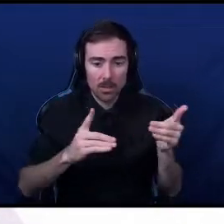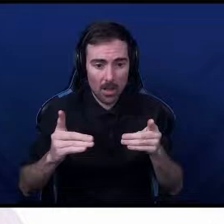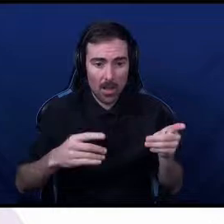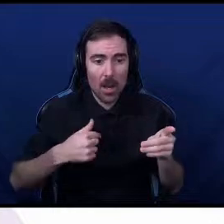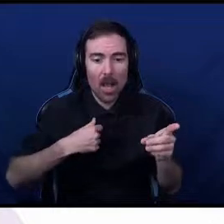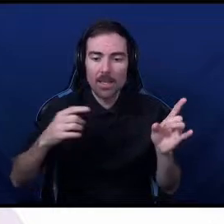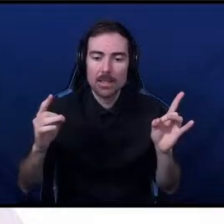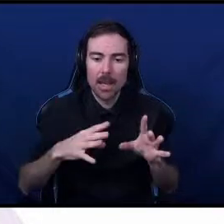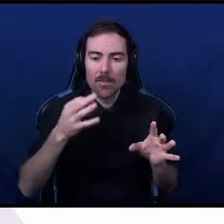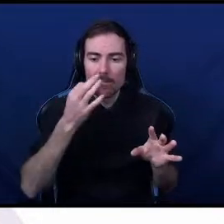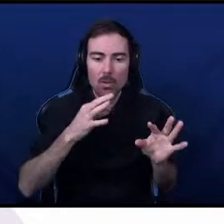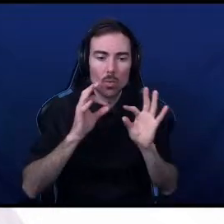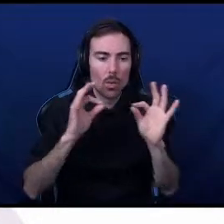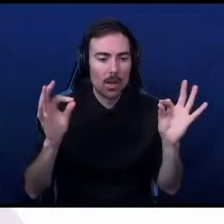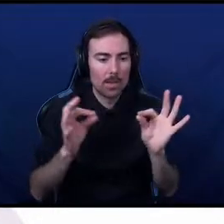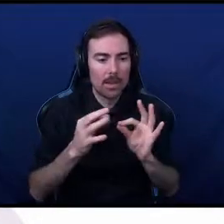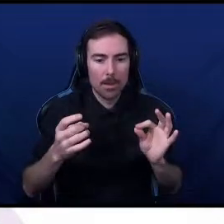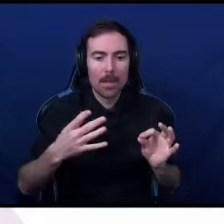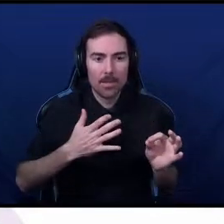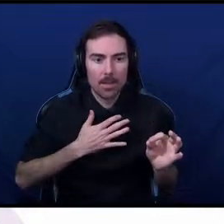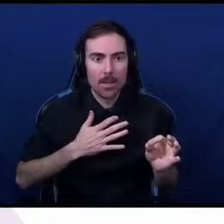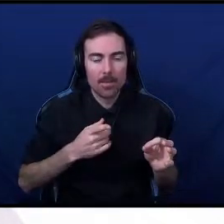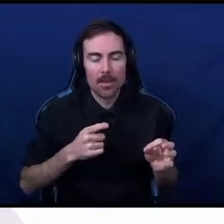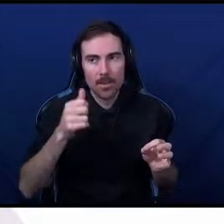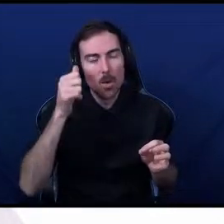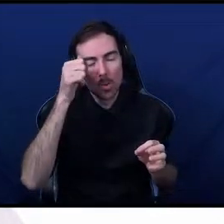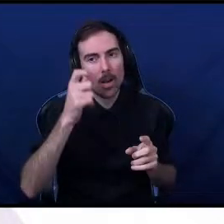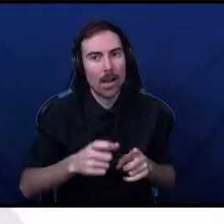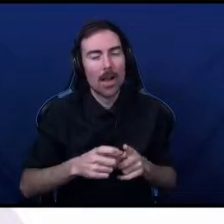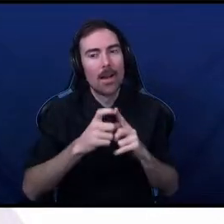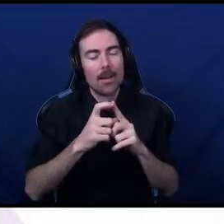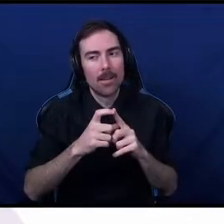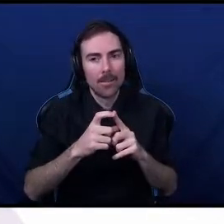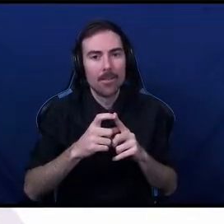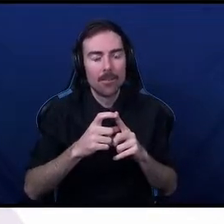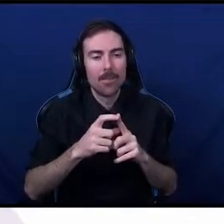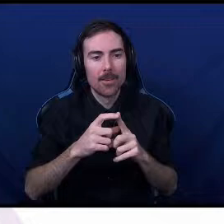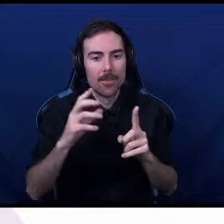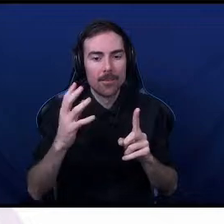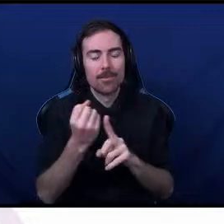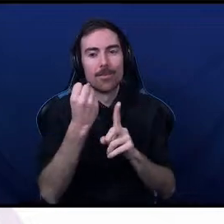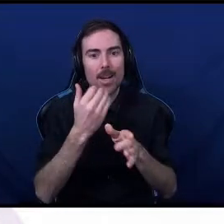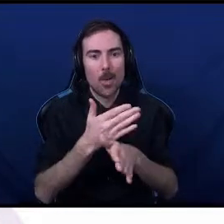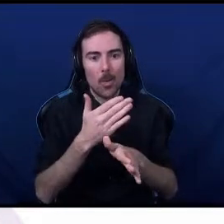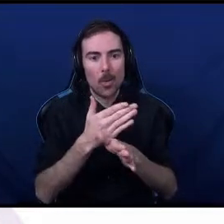understanding was going to be quite difficult to get work in design and maybe as a disabled person as well. And as a result